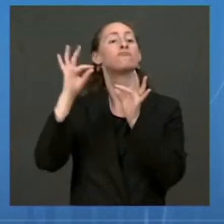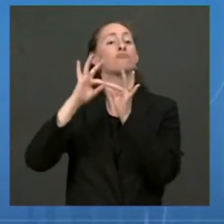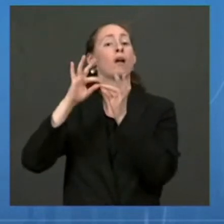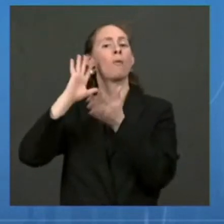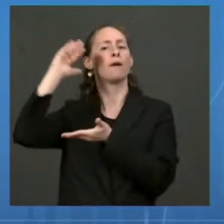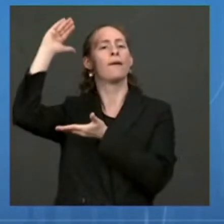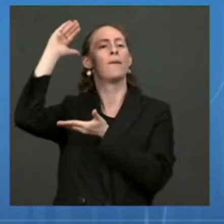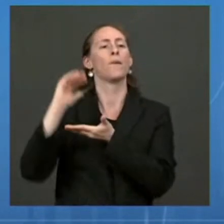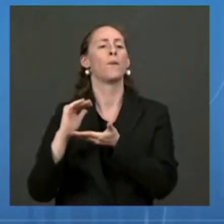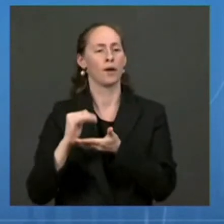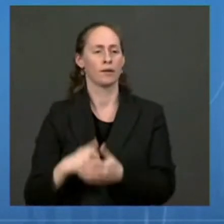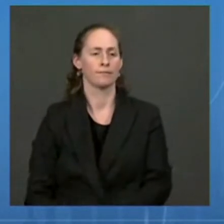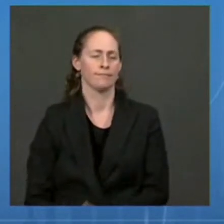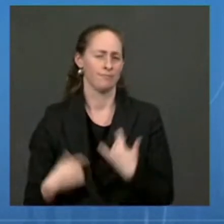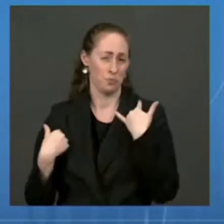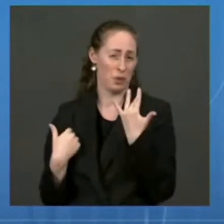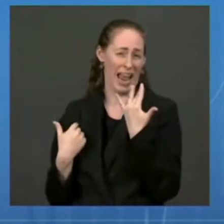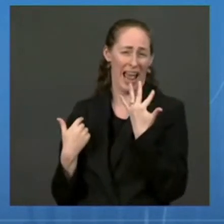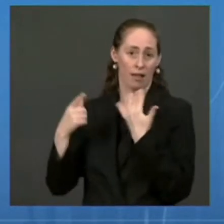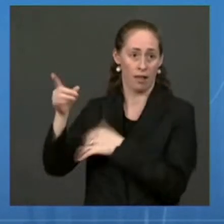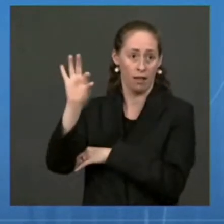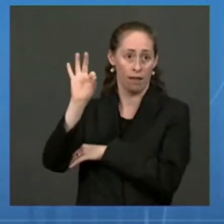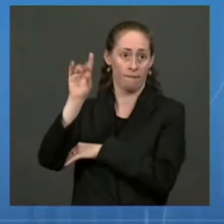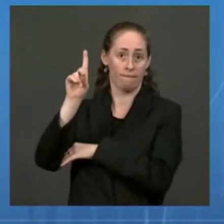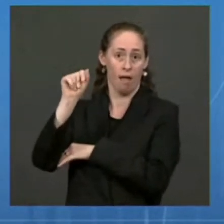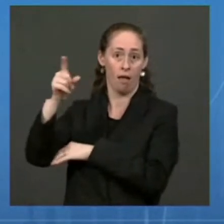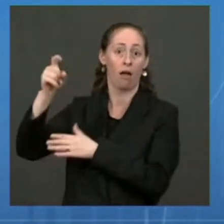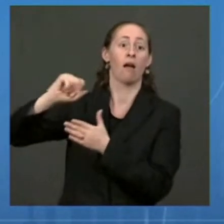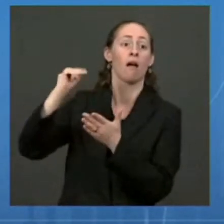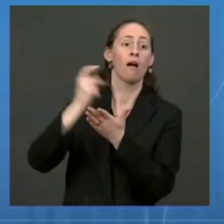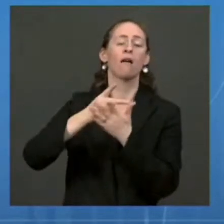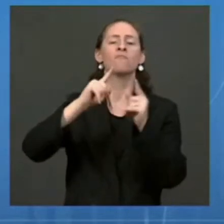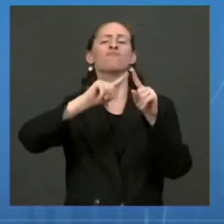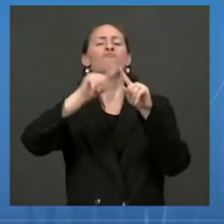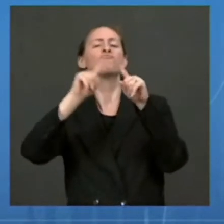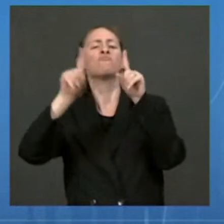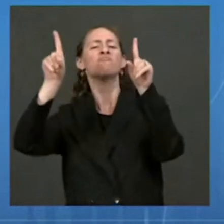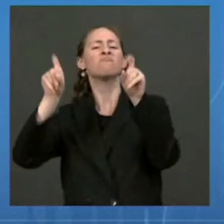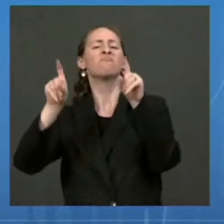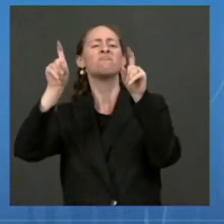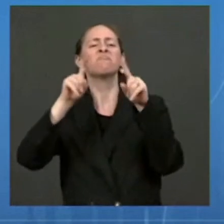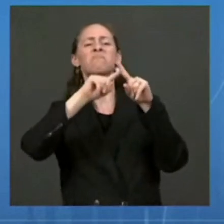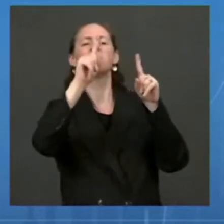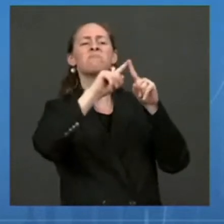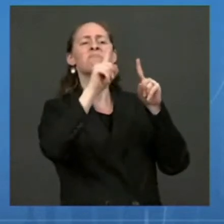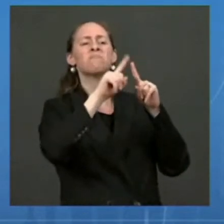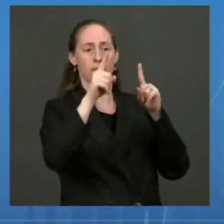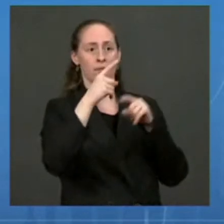MORE TESTS AVAILABLE TO HELP REDUCE THE TESTING COST.